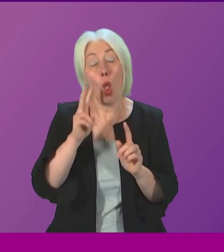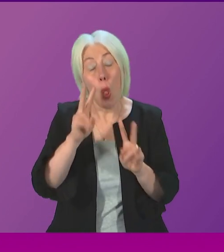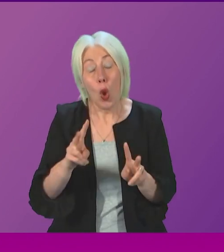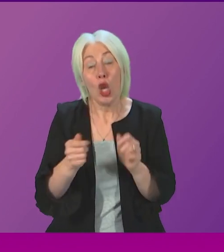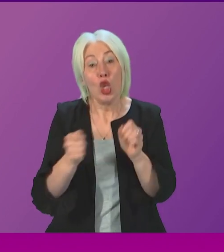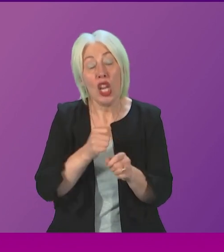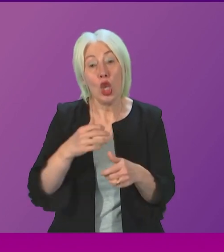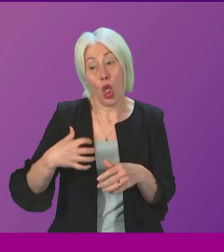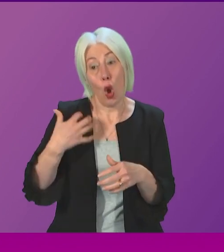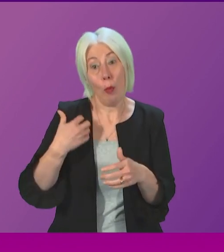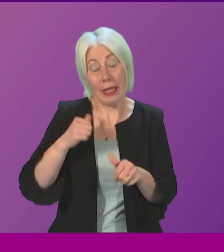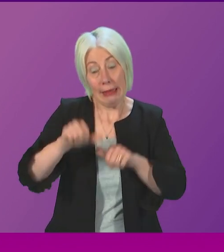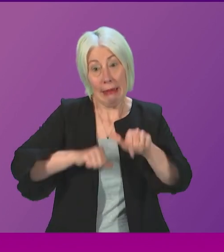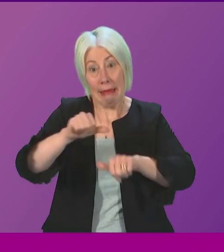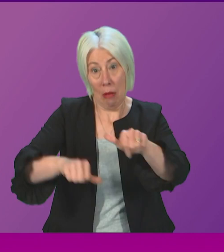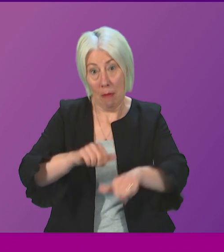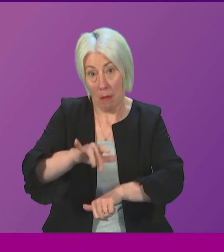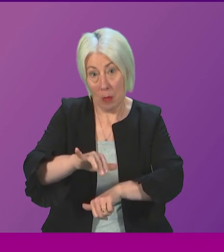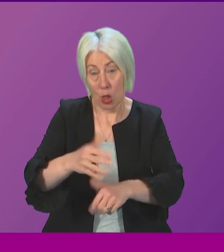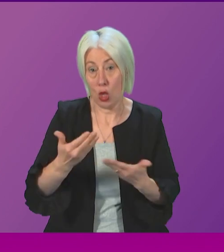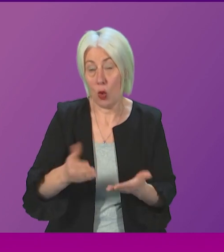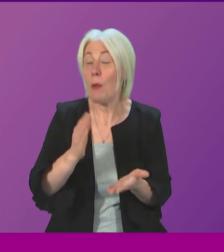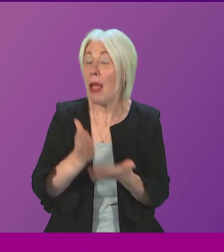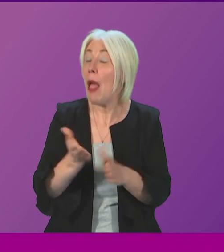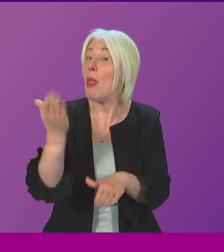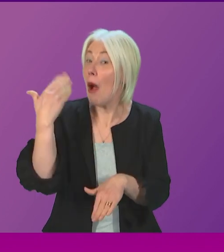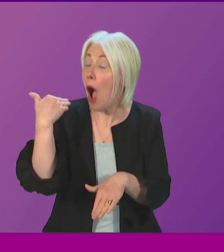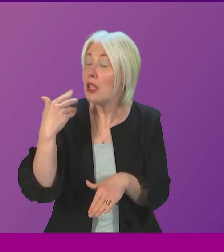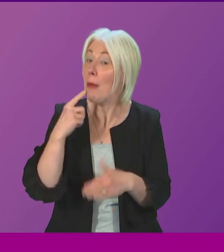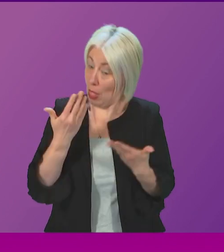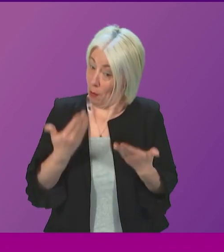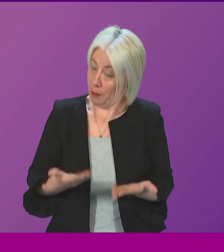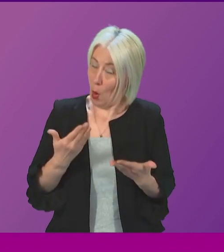process within the force that in the past has let down and continues to let down front-line